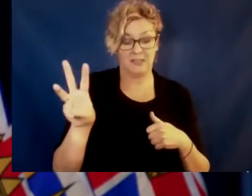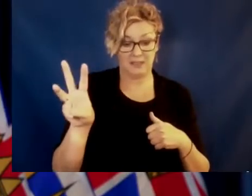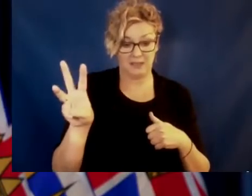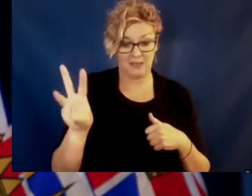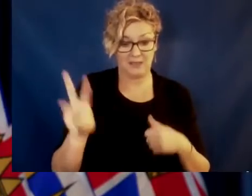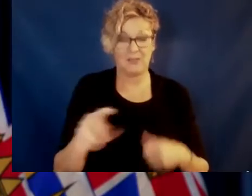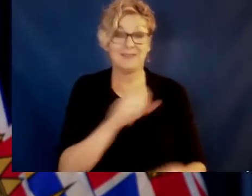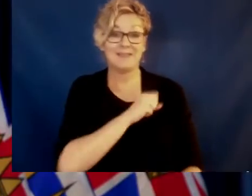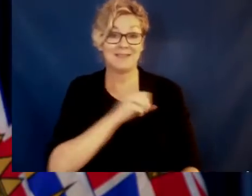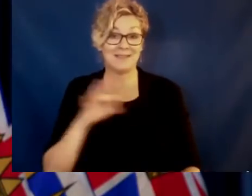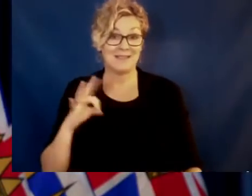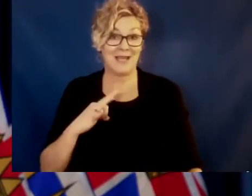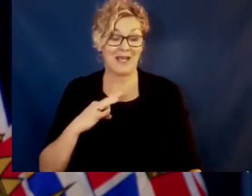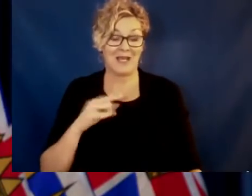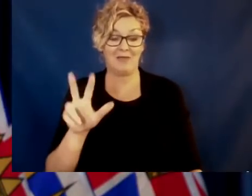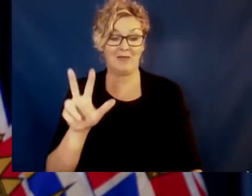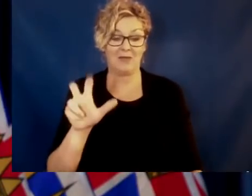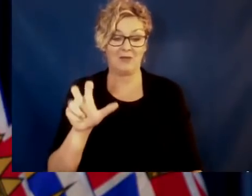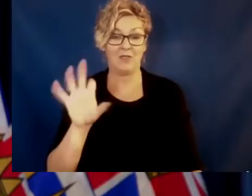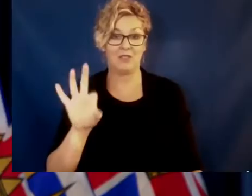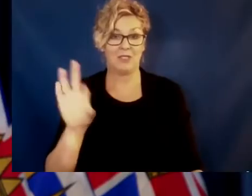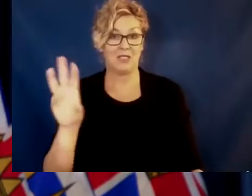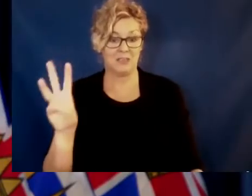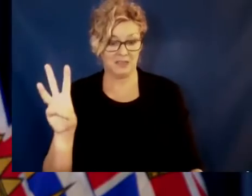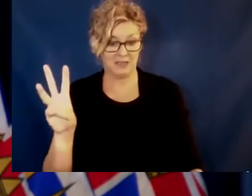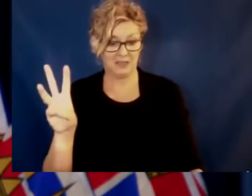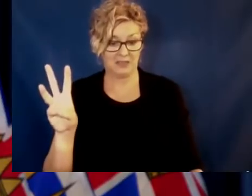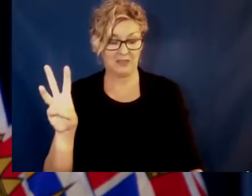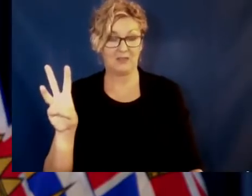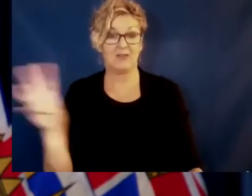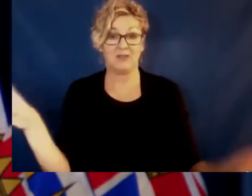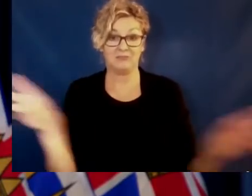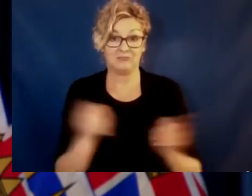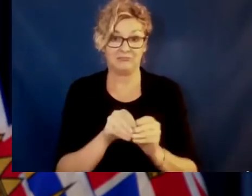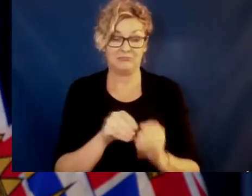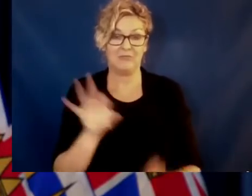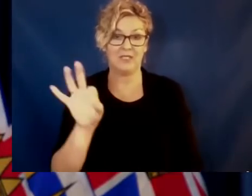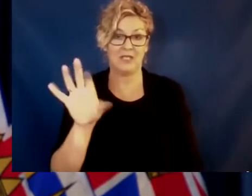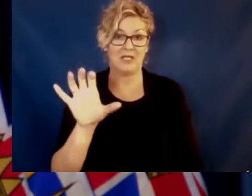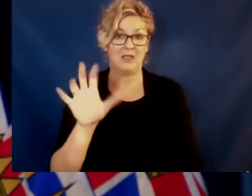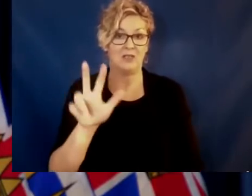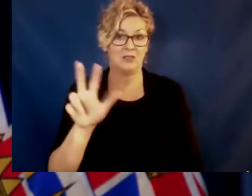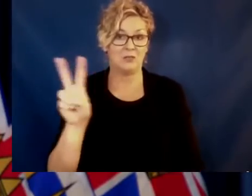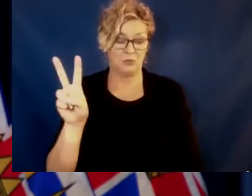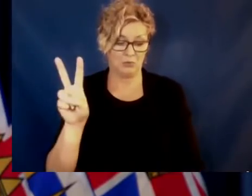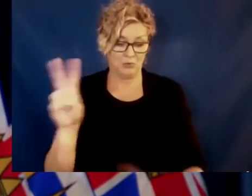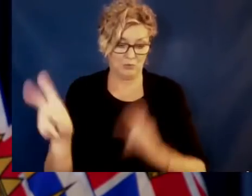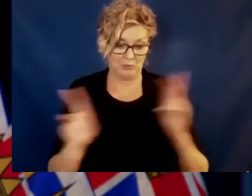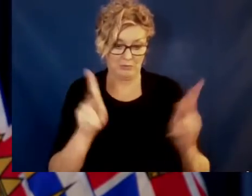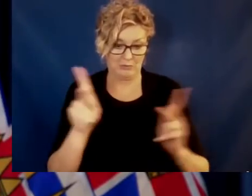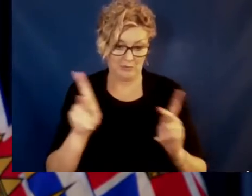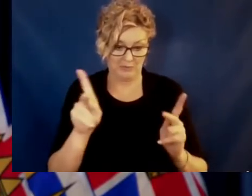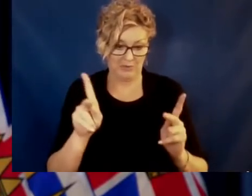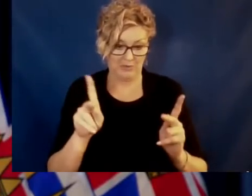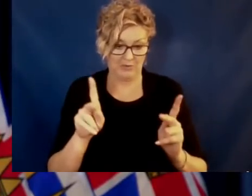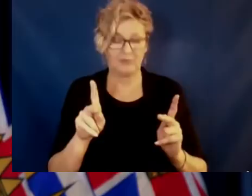authority and BCCCD websites for other smaller exposure events and for schools